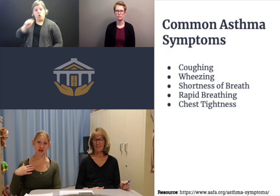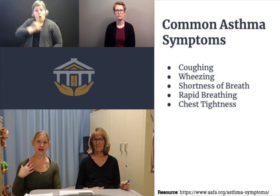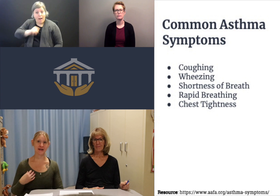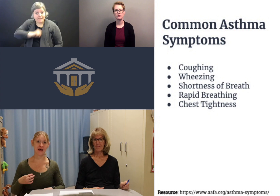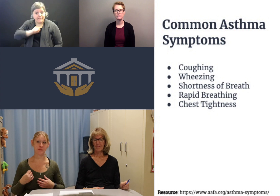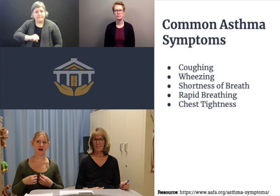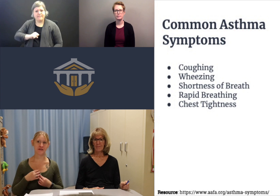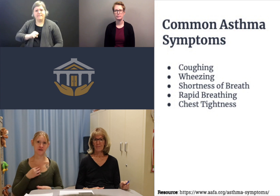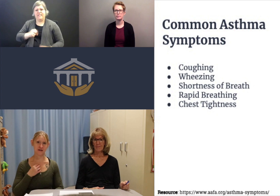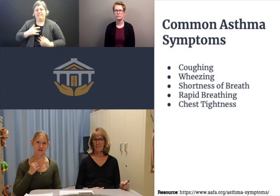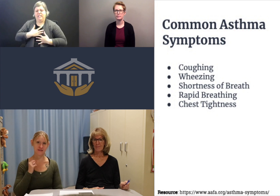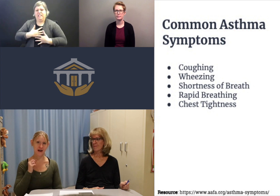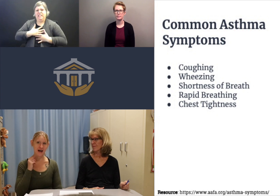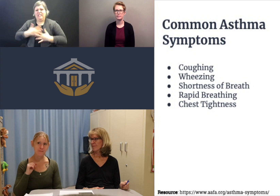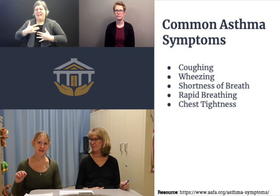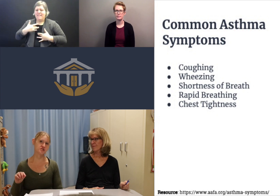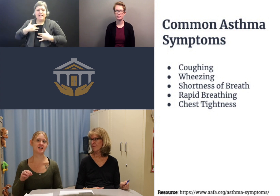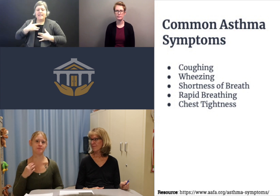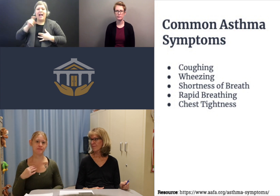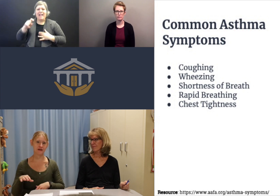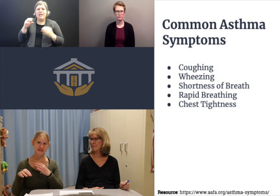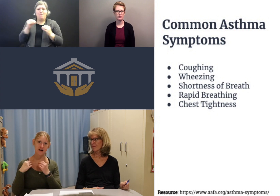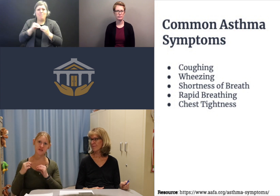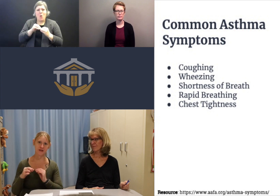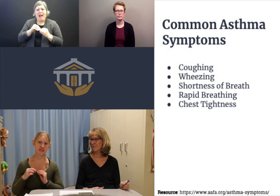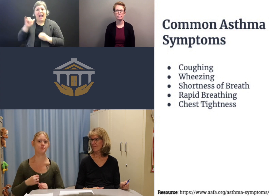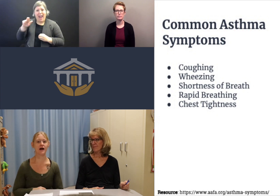not getting that breath and you hear like that high-pitched sound between each breath.